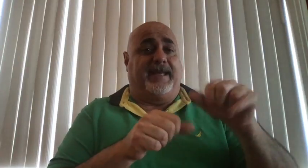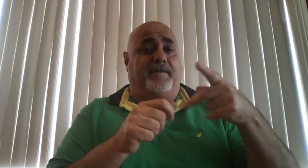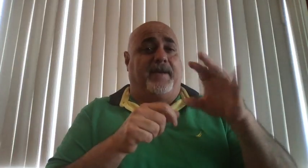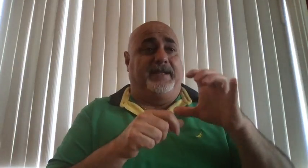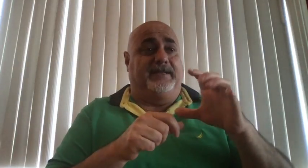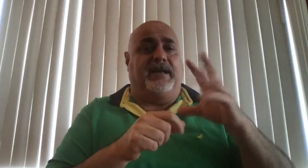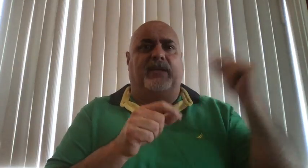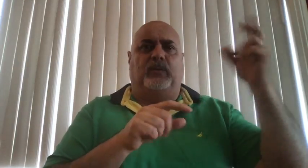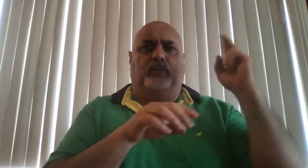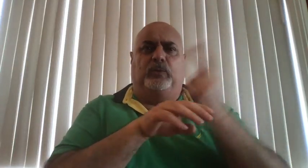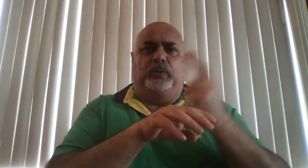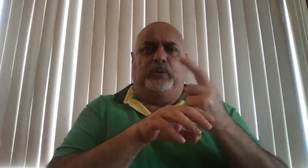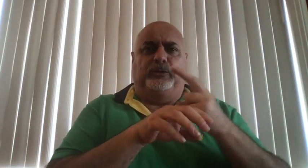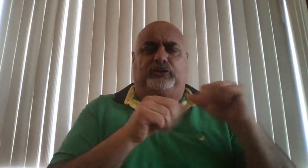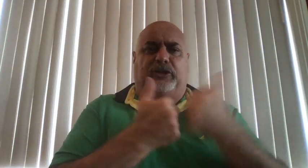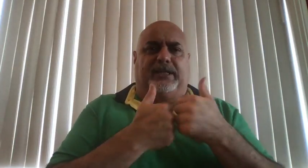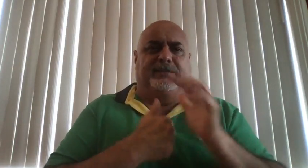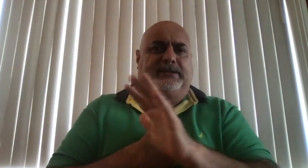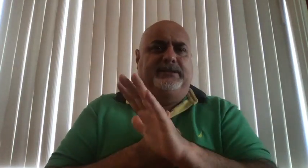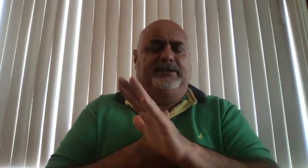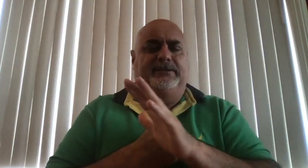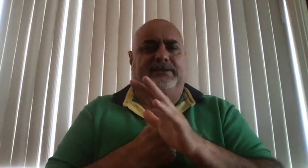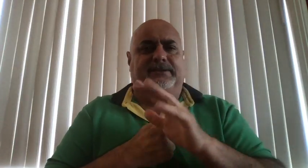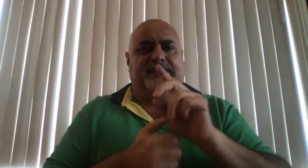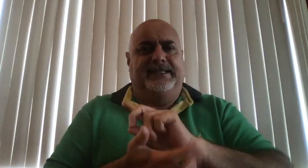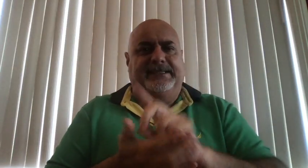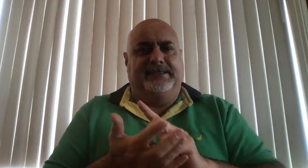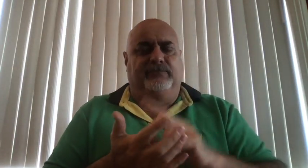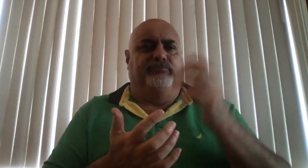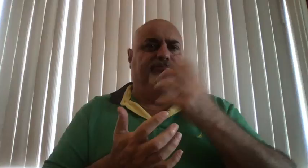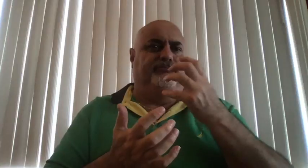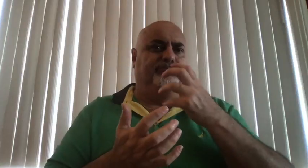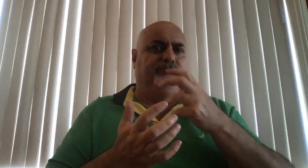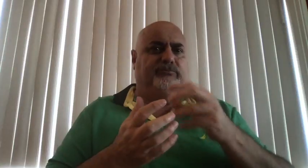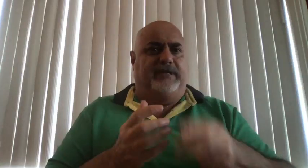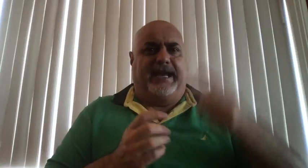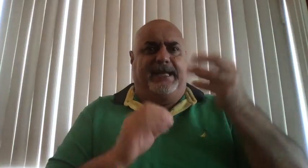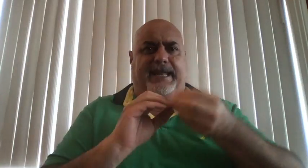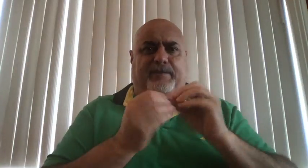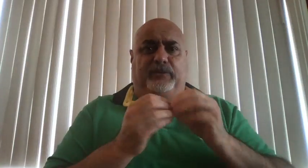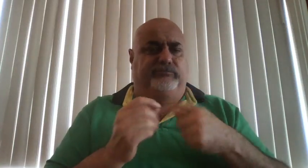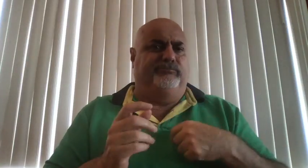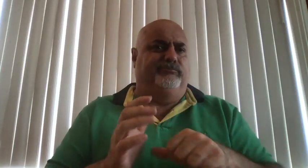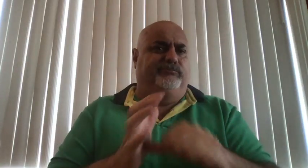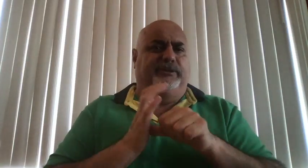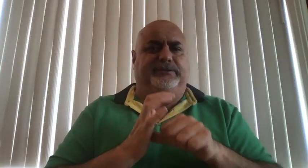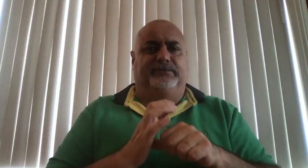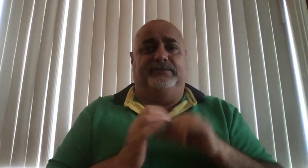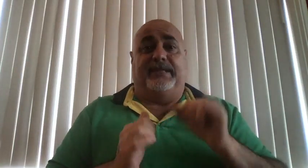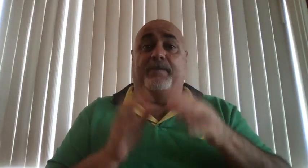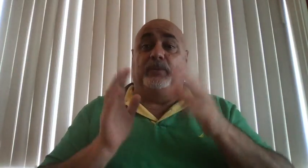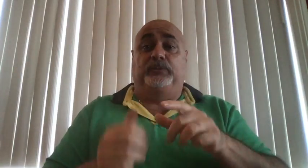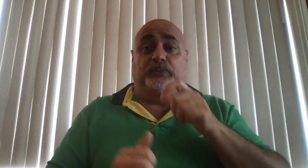And this game really, they used their game design. So really impressive work.